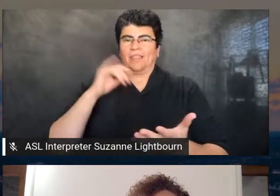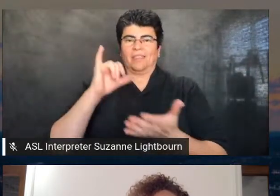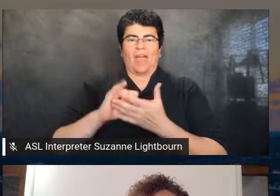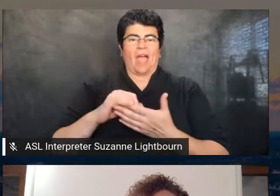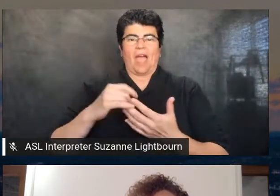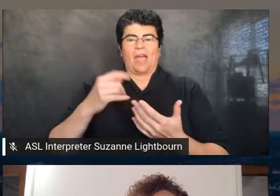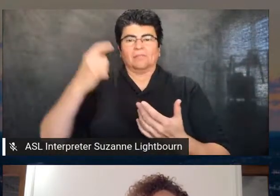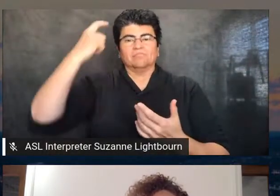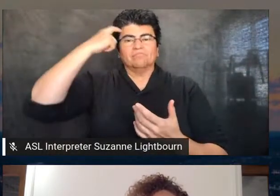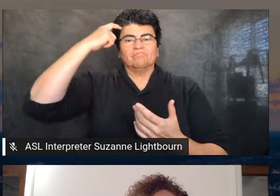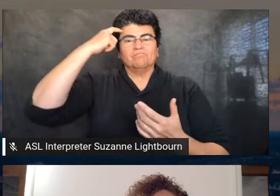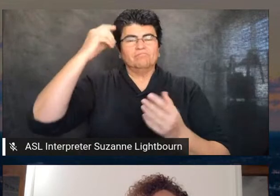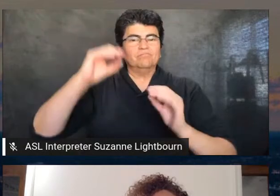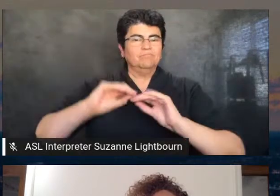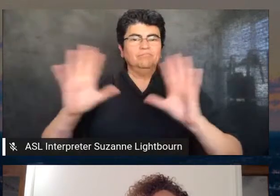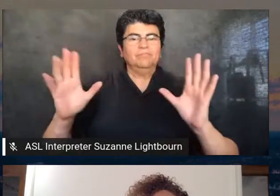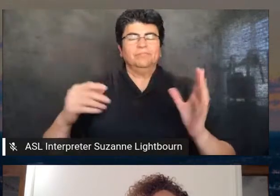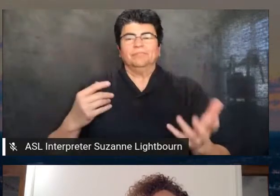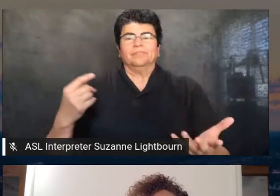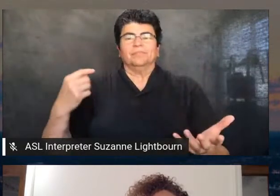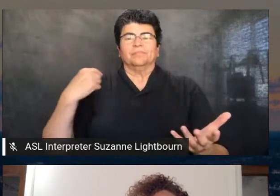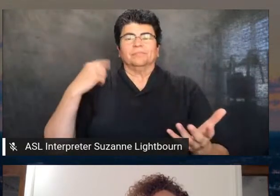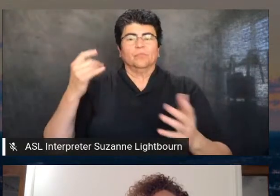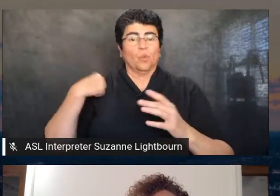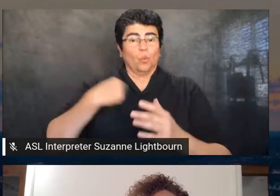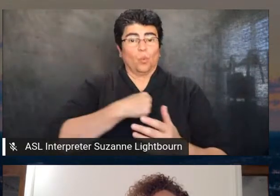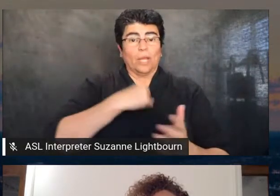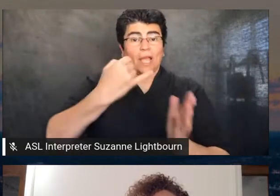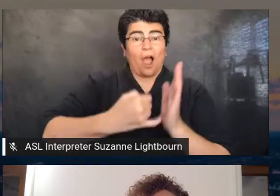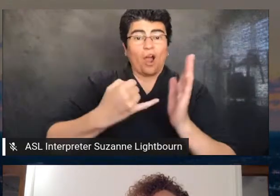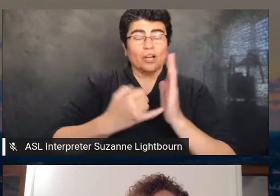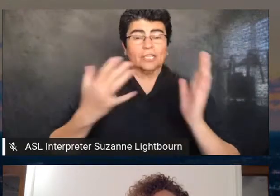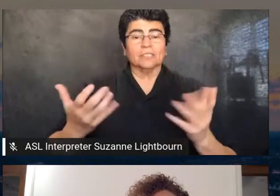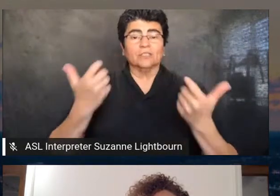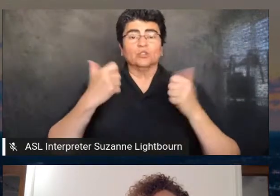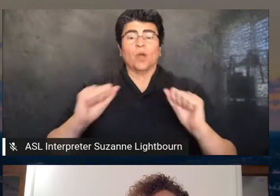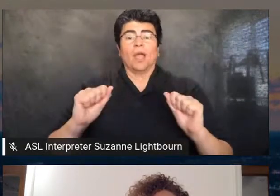As artists, we're always trying to open the mind